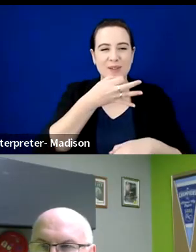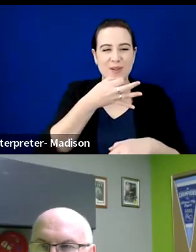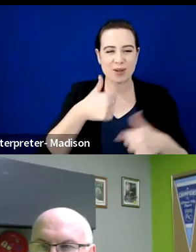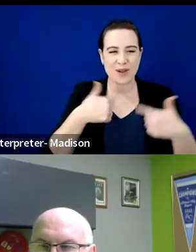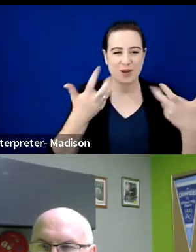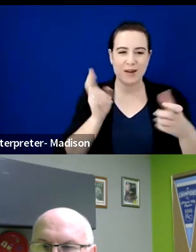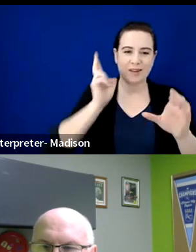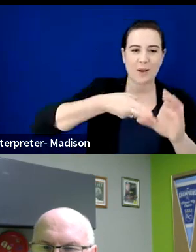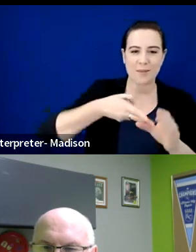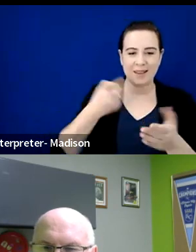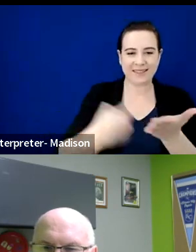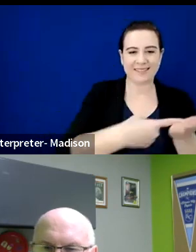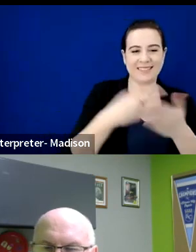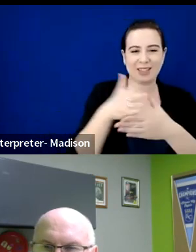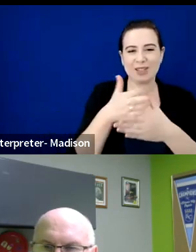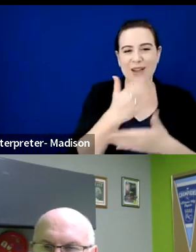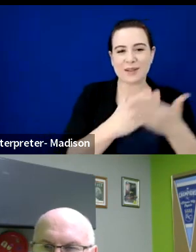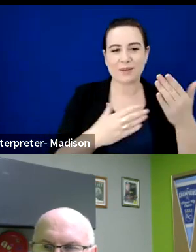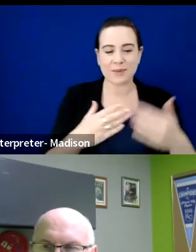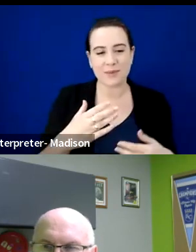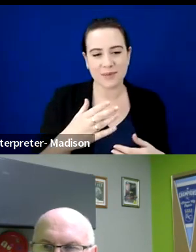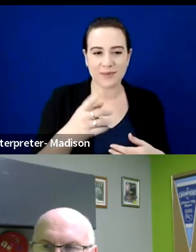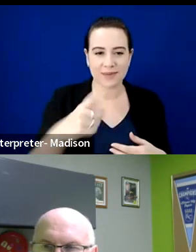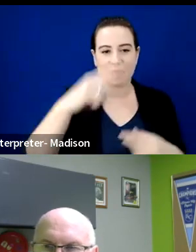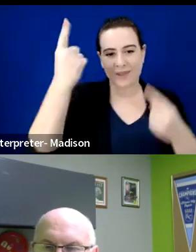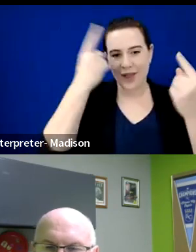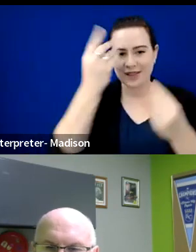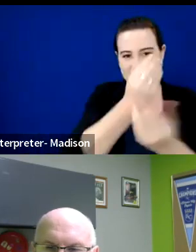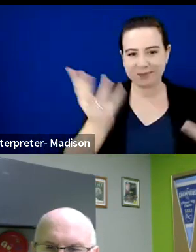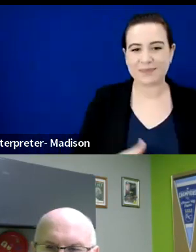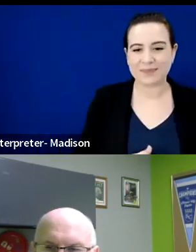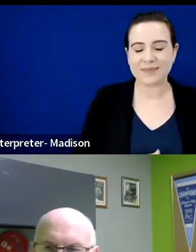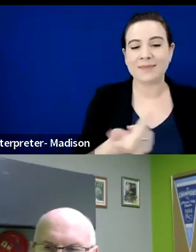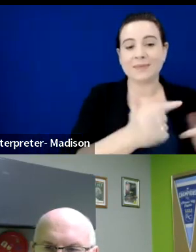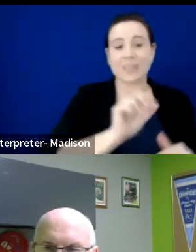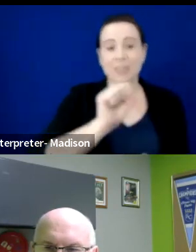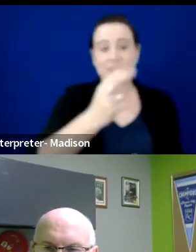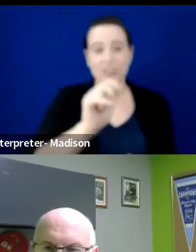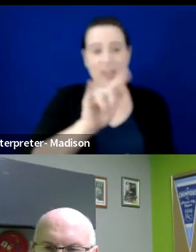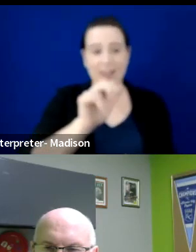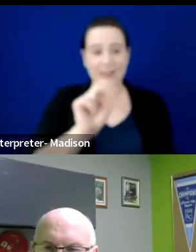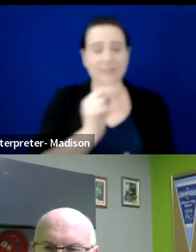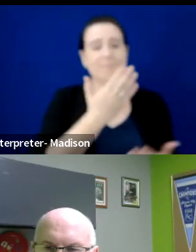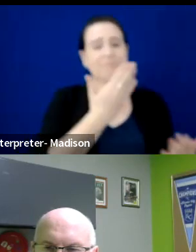So -- and I'm going to be leaving you all soon.